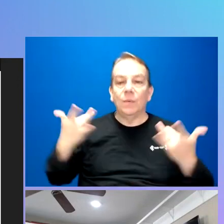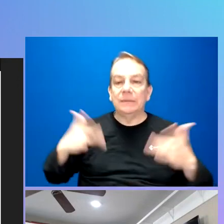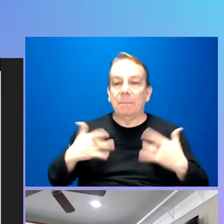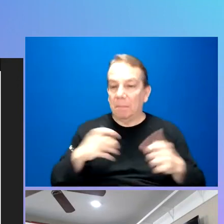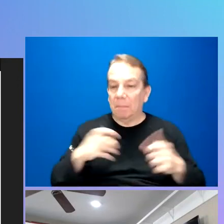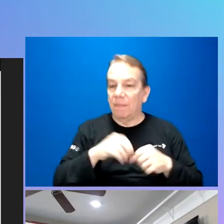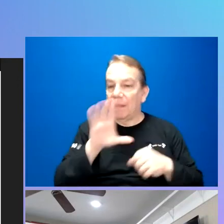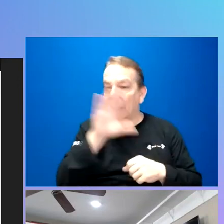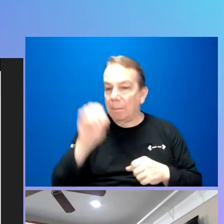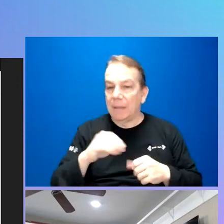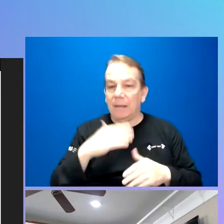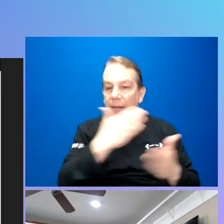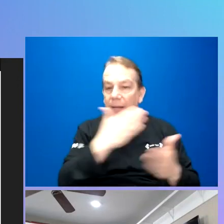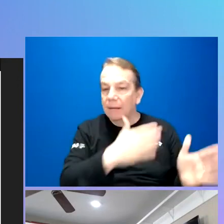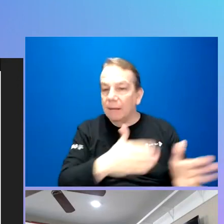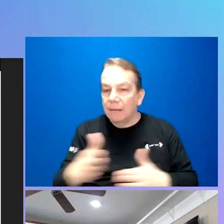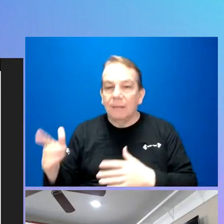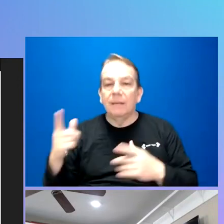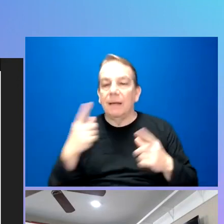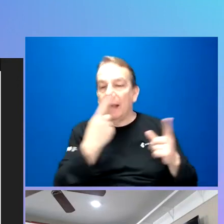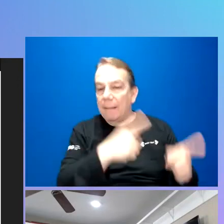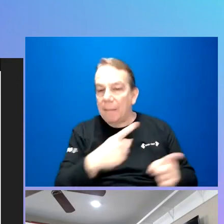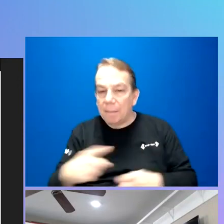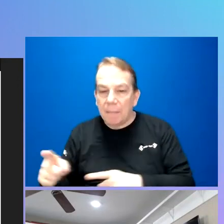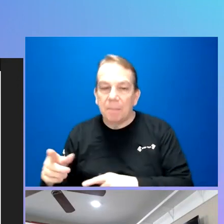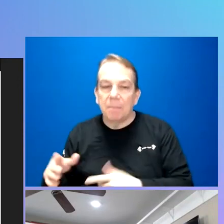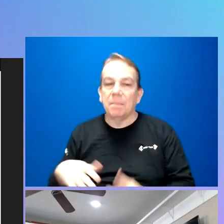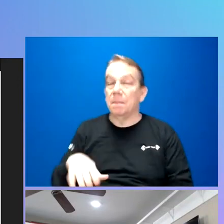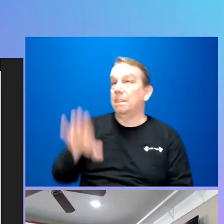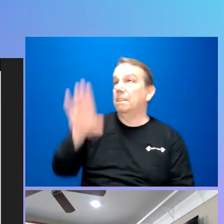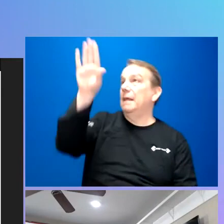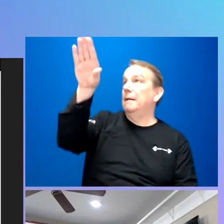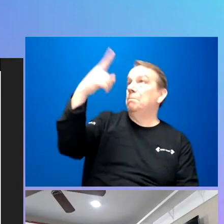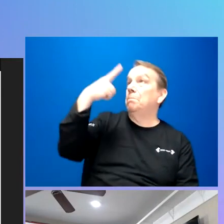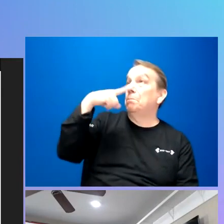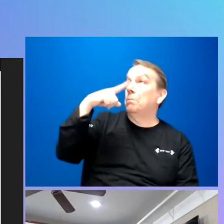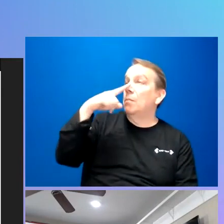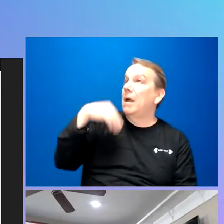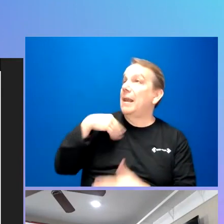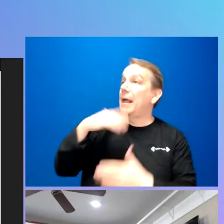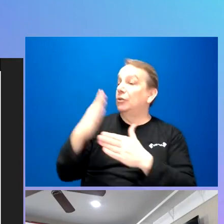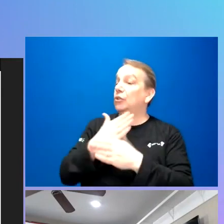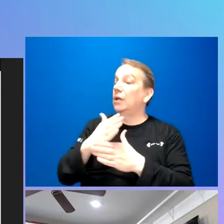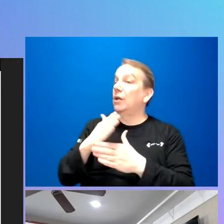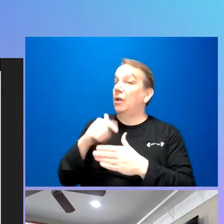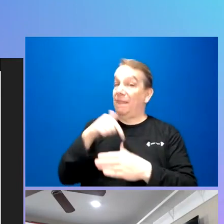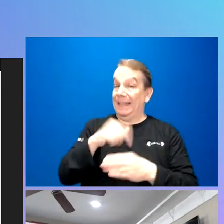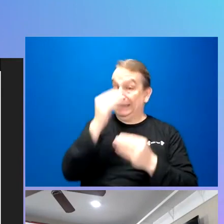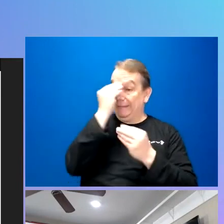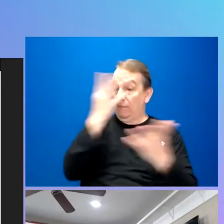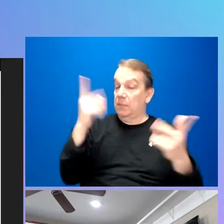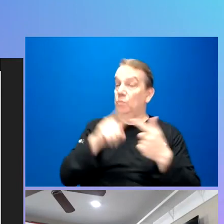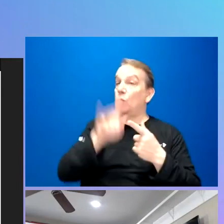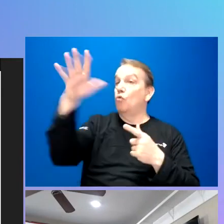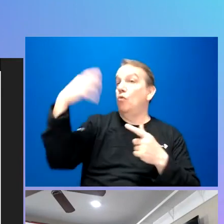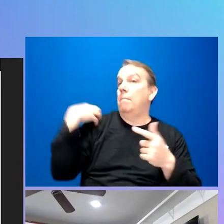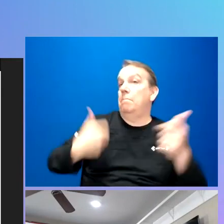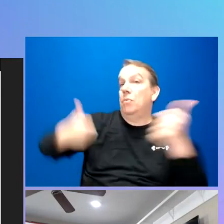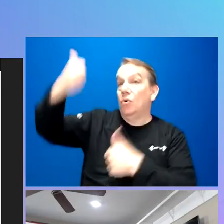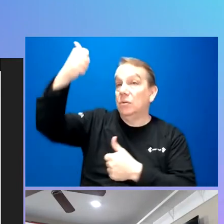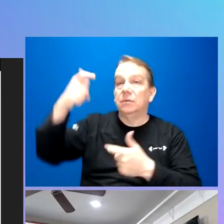going on. Ask to present to his boss their boss, her boss. Keep